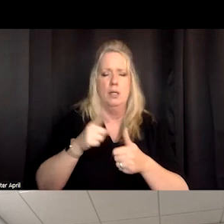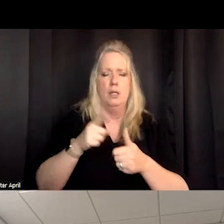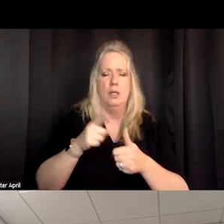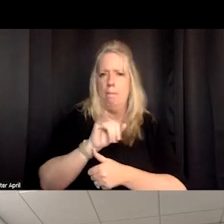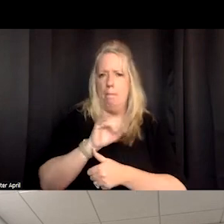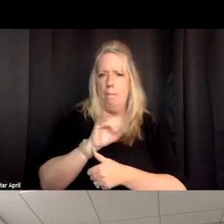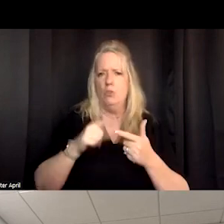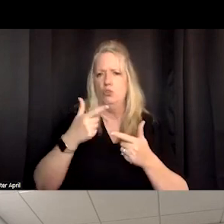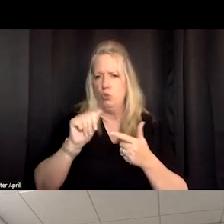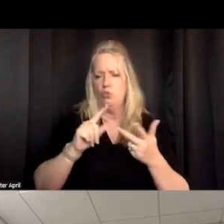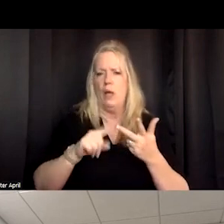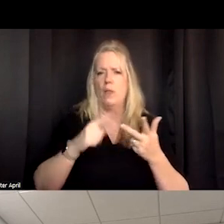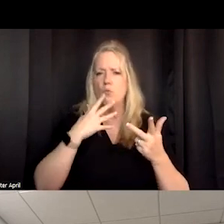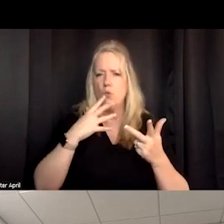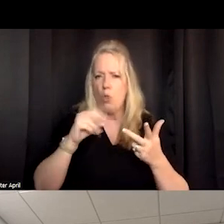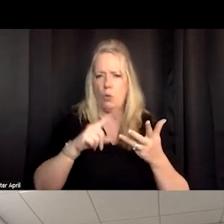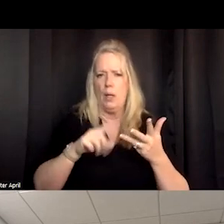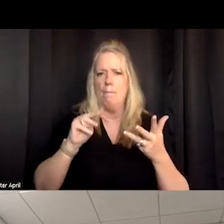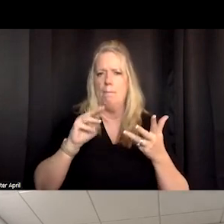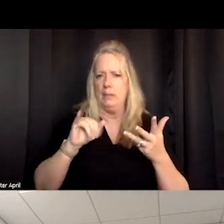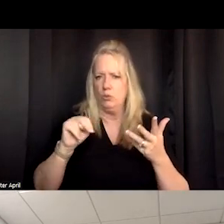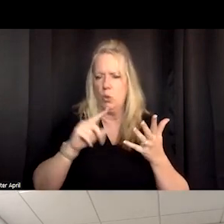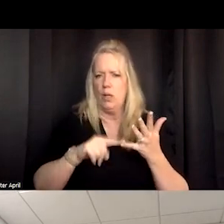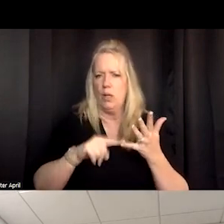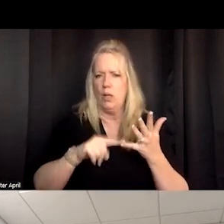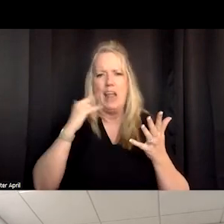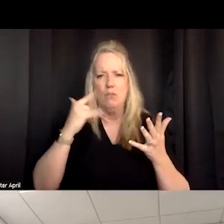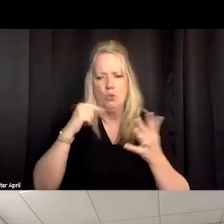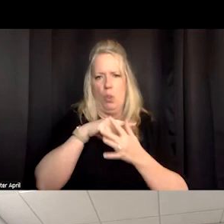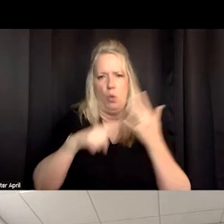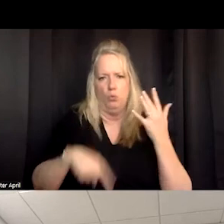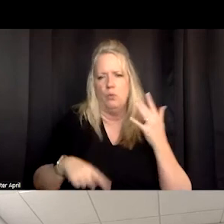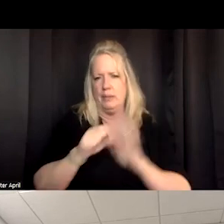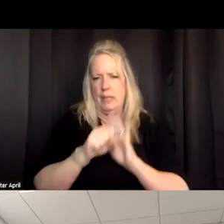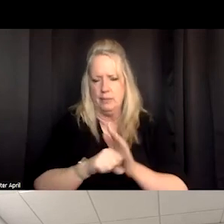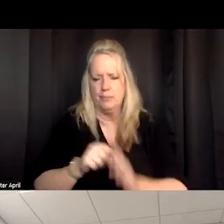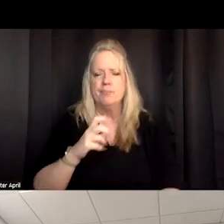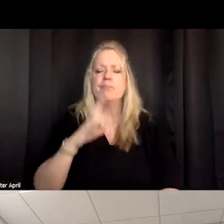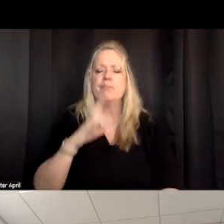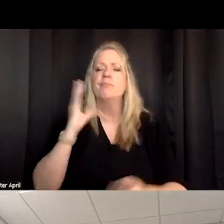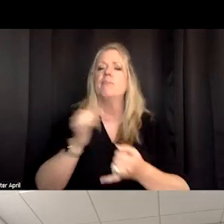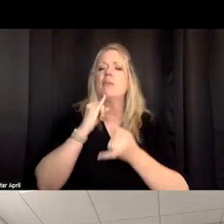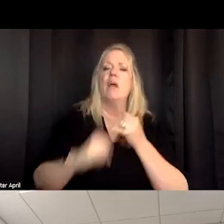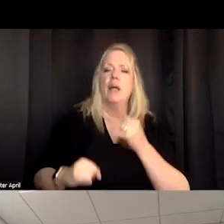COLORADO, MINNESOTA, AND CALIFORNIA. THEN THE FINAL THING, AND, AND THIS IS ACTUALLY